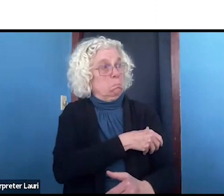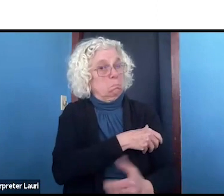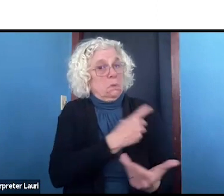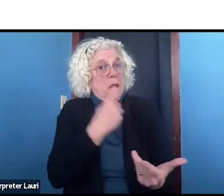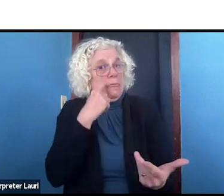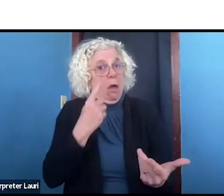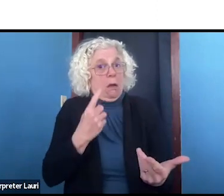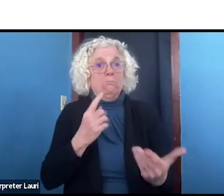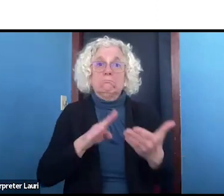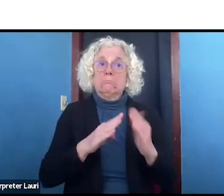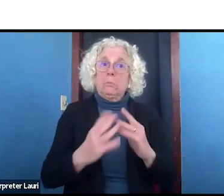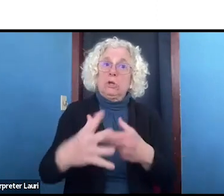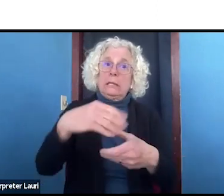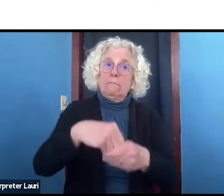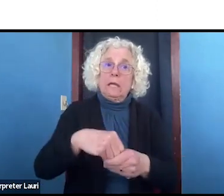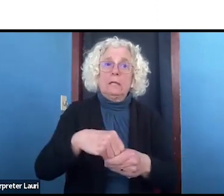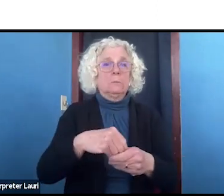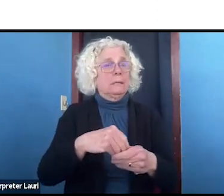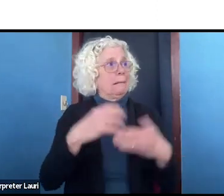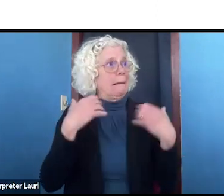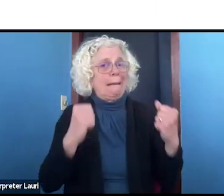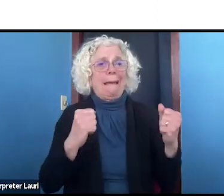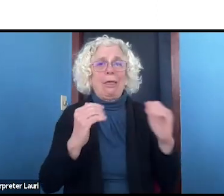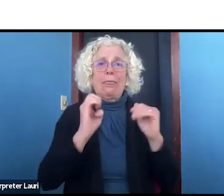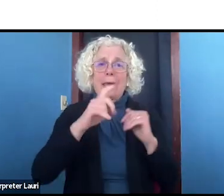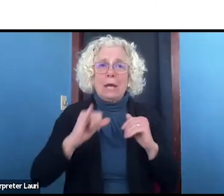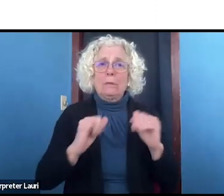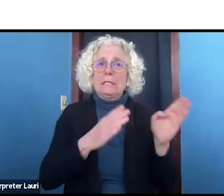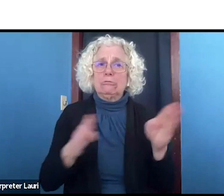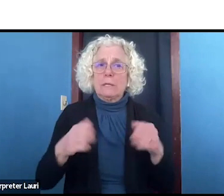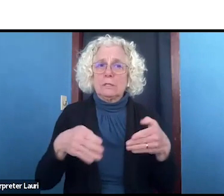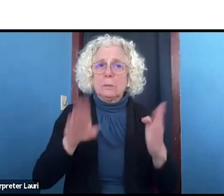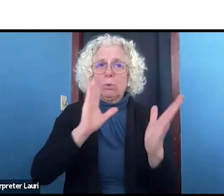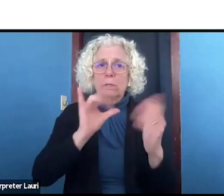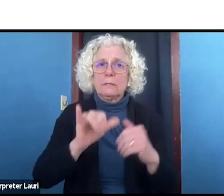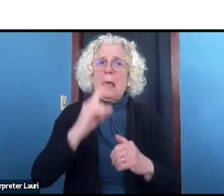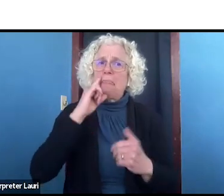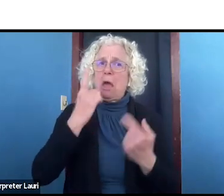engagement and health equity strategies. And then I went to work for an organization